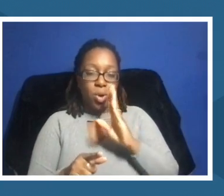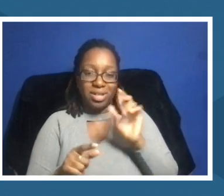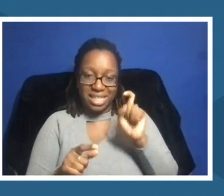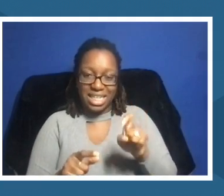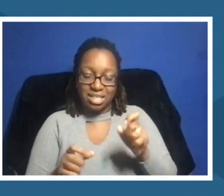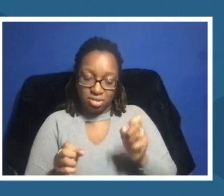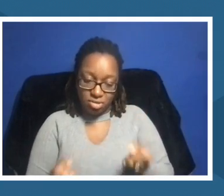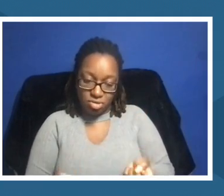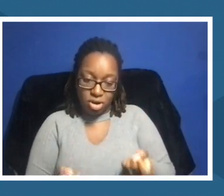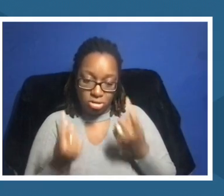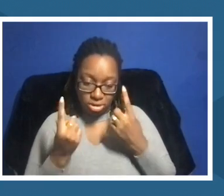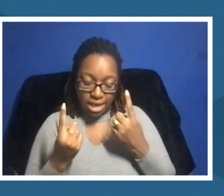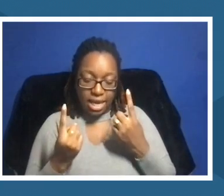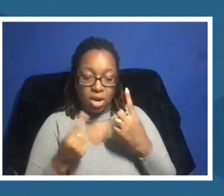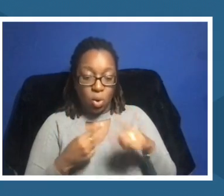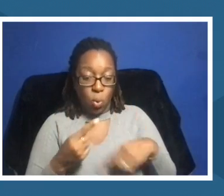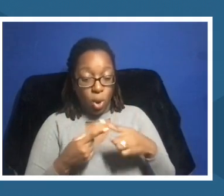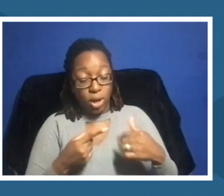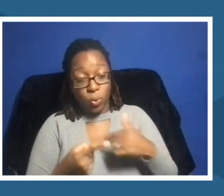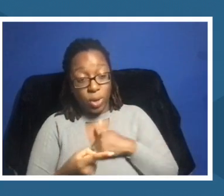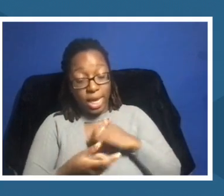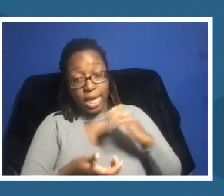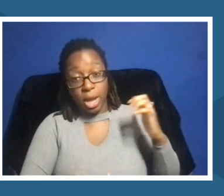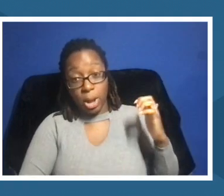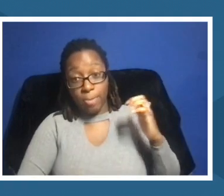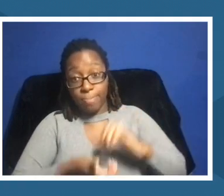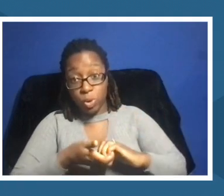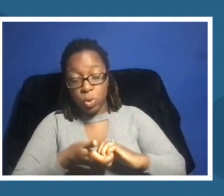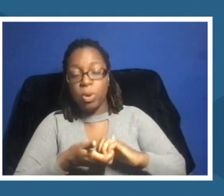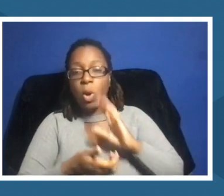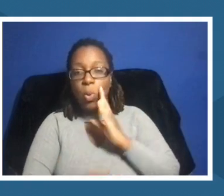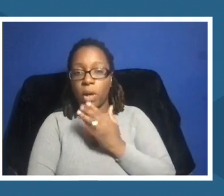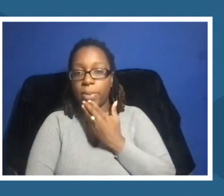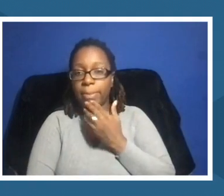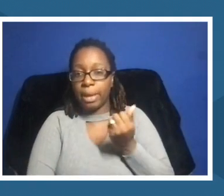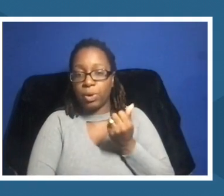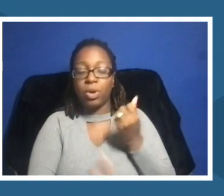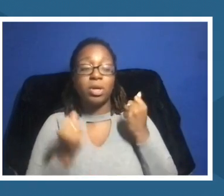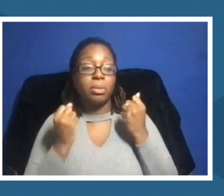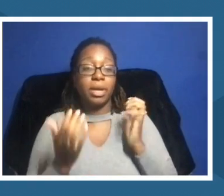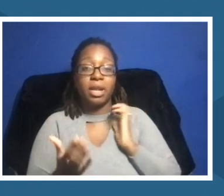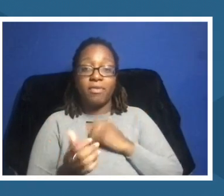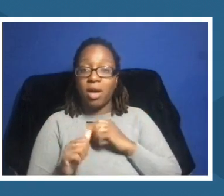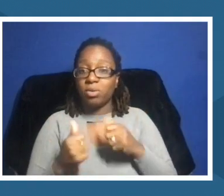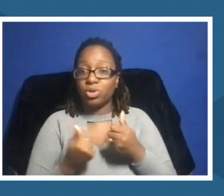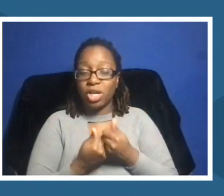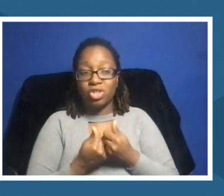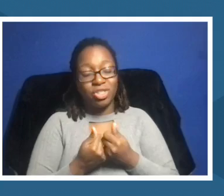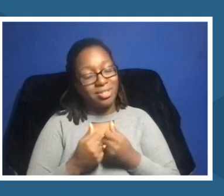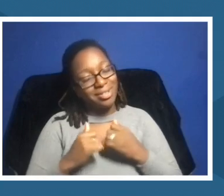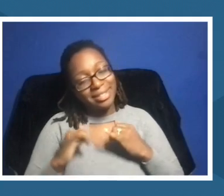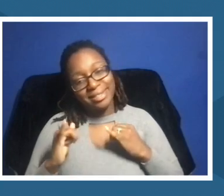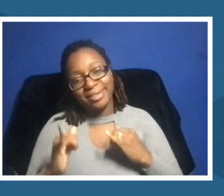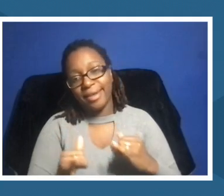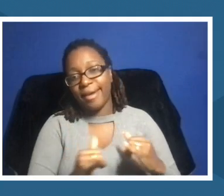together and that a lot of our struggles that we have the challenges that we have are really bound together and by